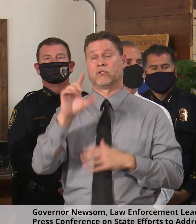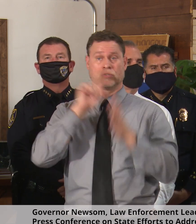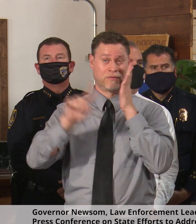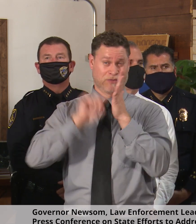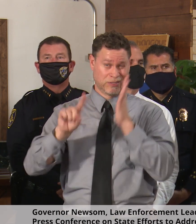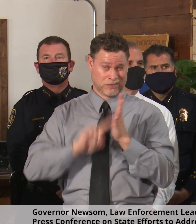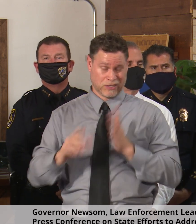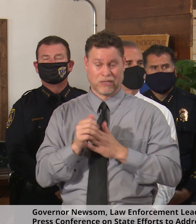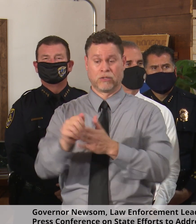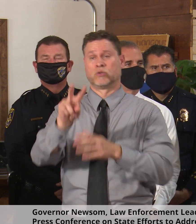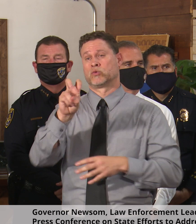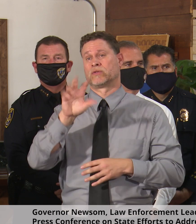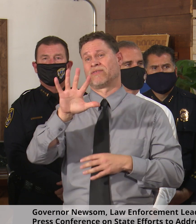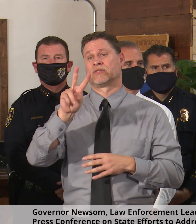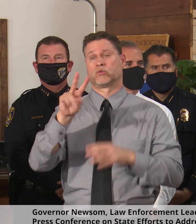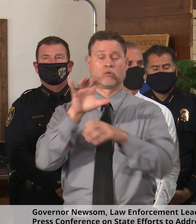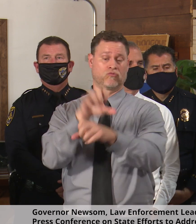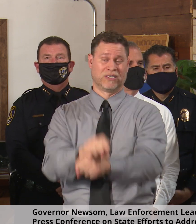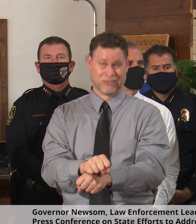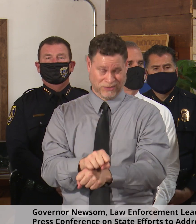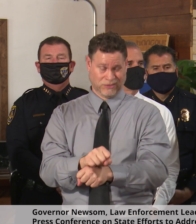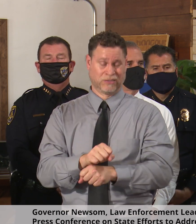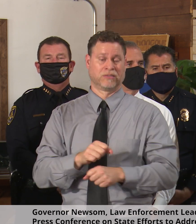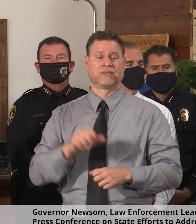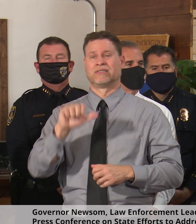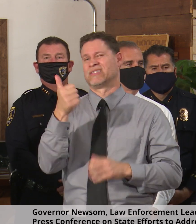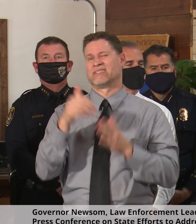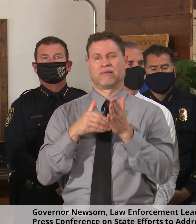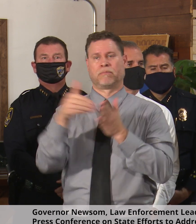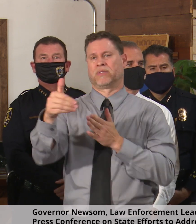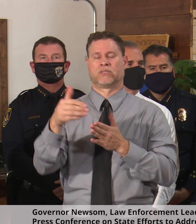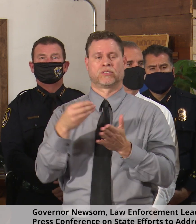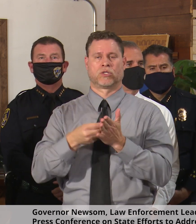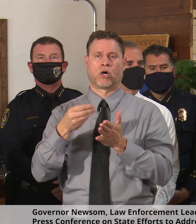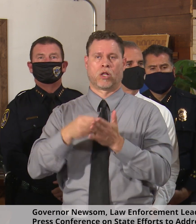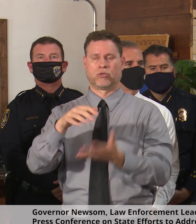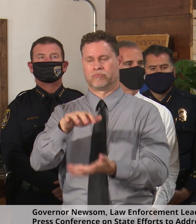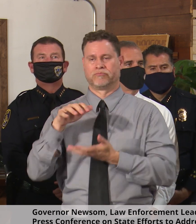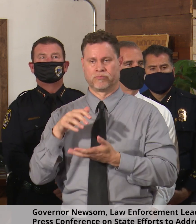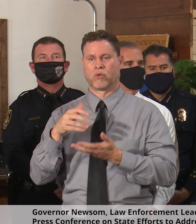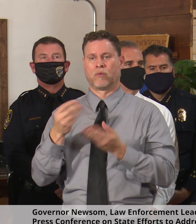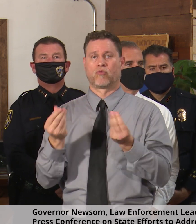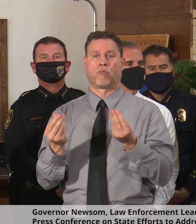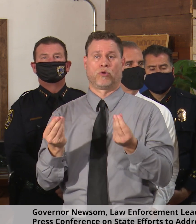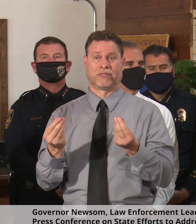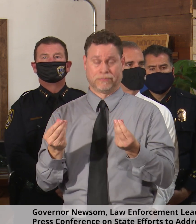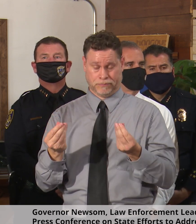that led to 252 arrests and tens of millions of dollars of recovered property but we want to